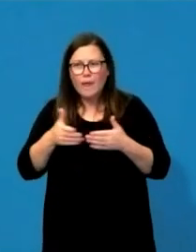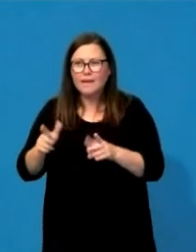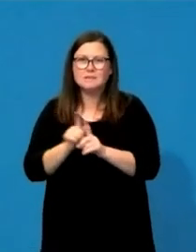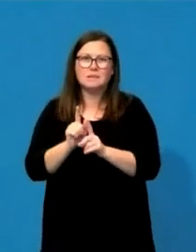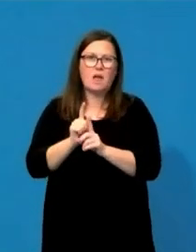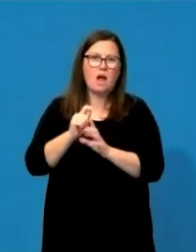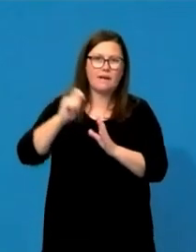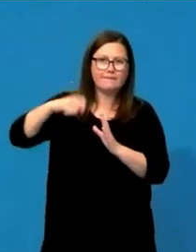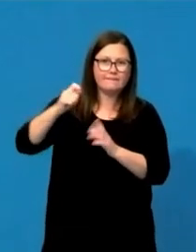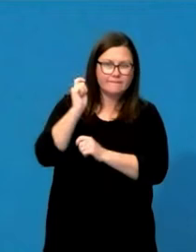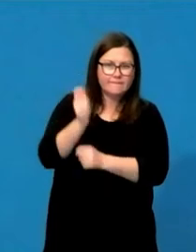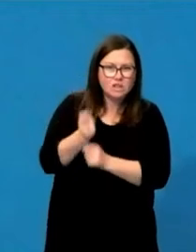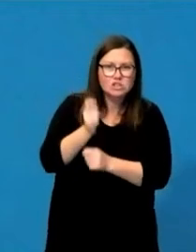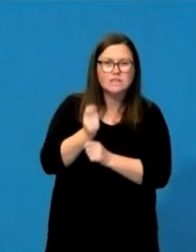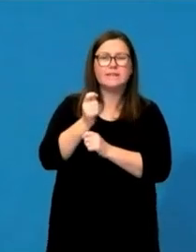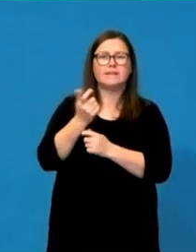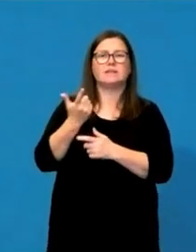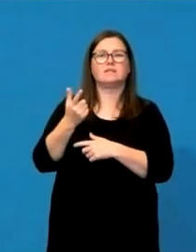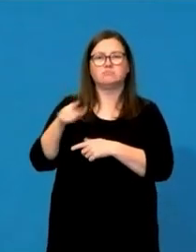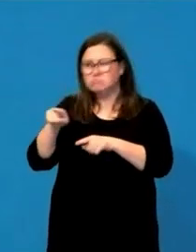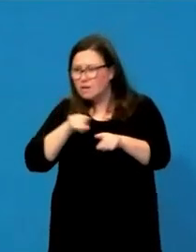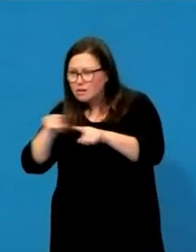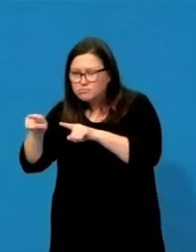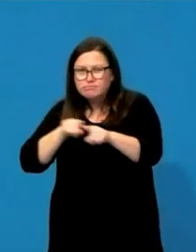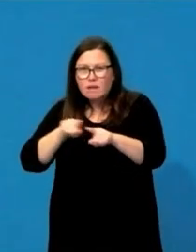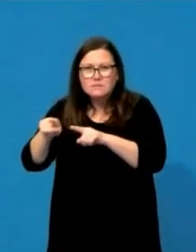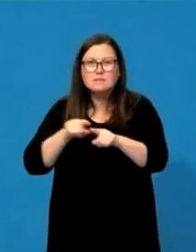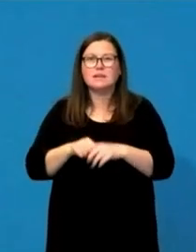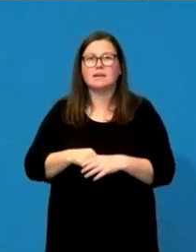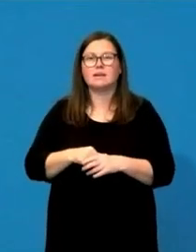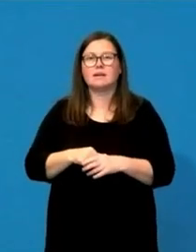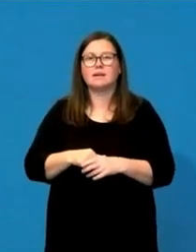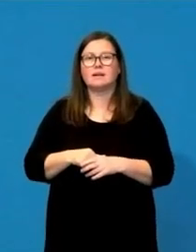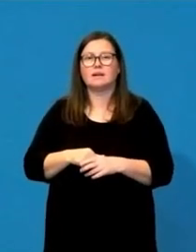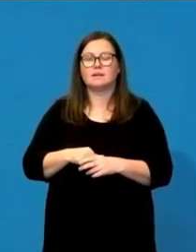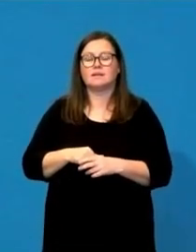And then, you know, my baby, he has a connection with his older sister, you know,